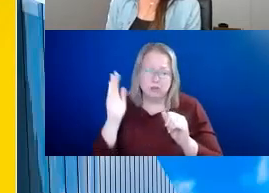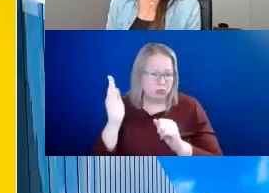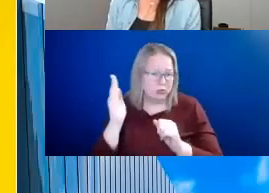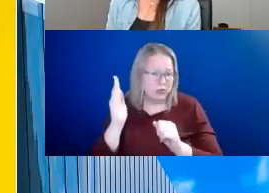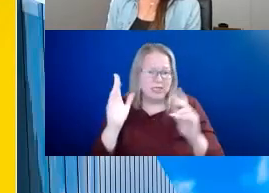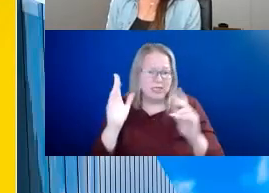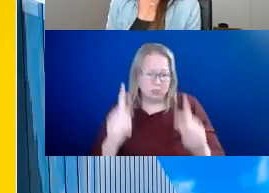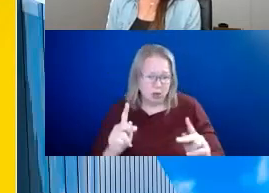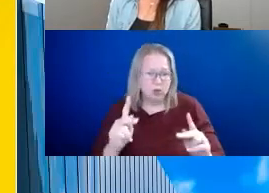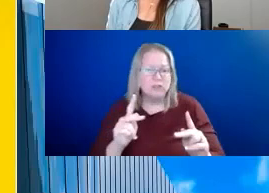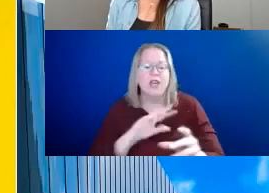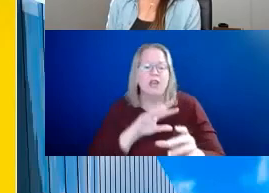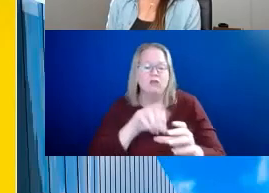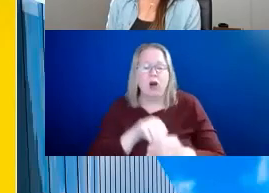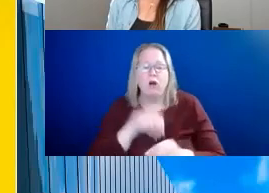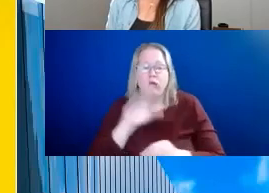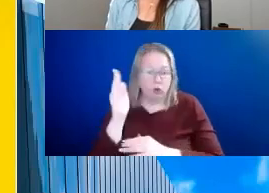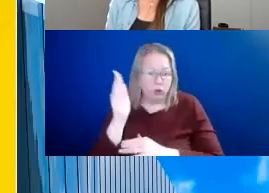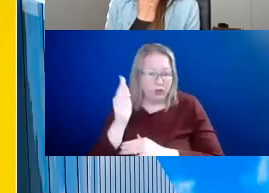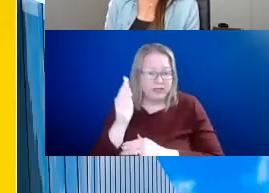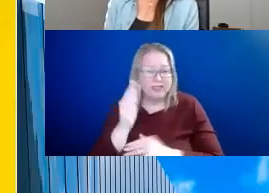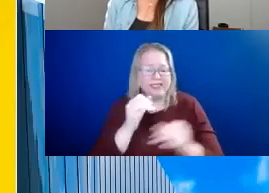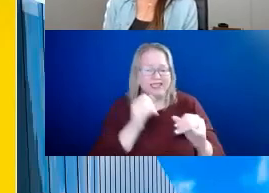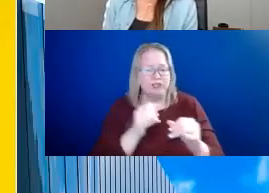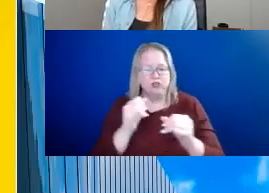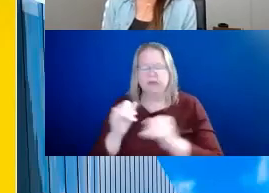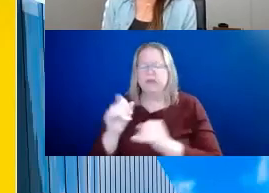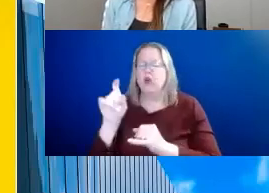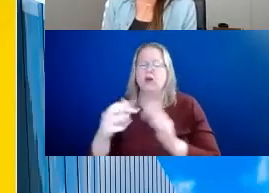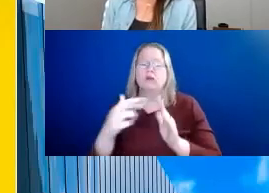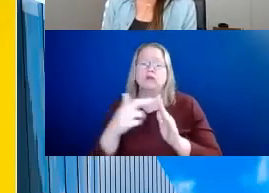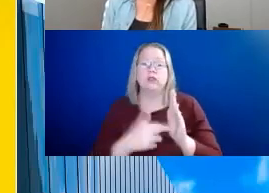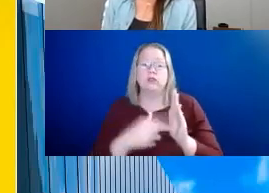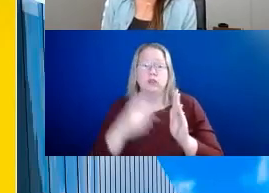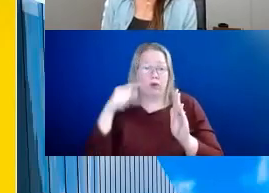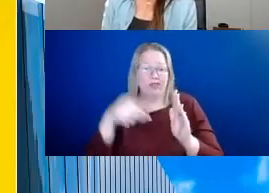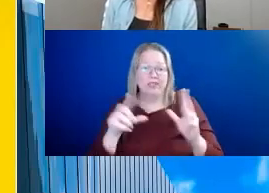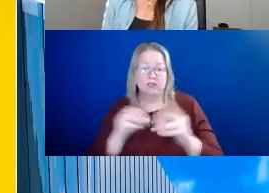presentation needs to individually register 12:19:20 for this conference. You will not be